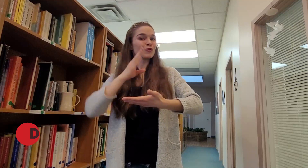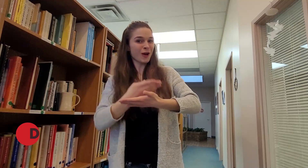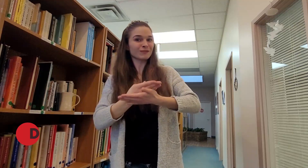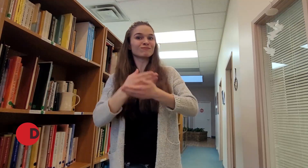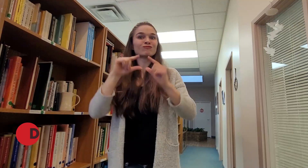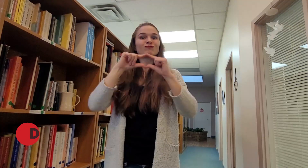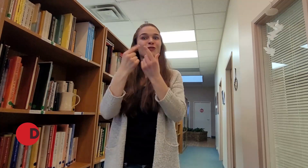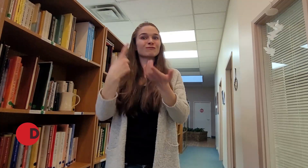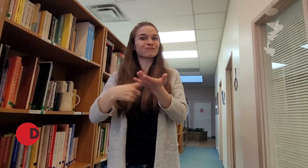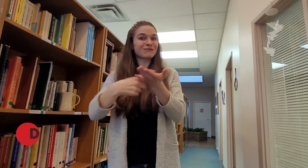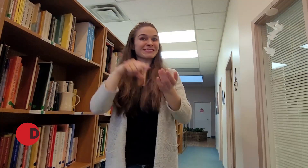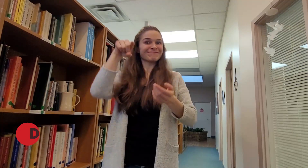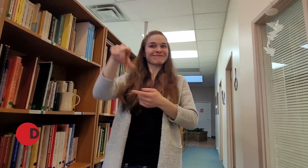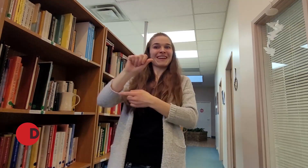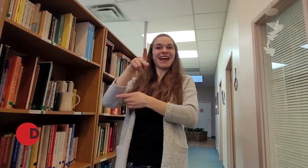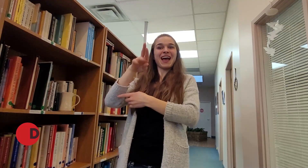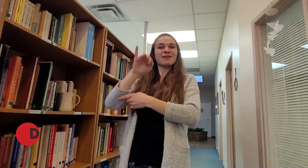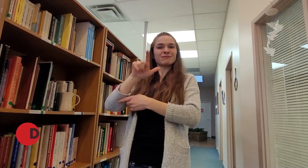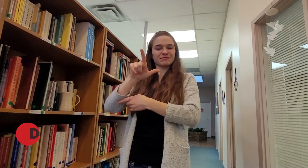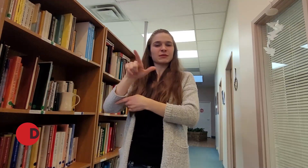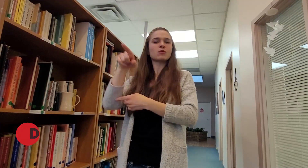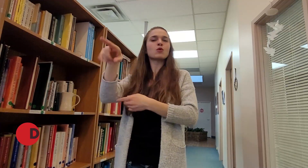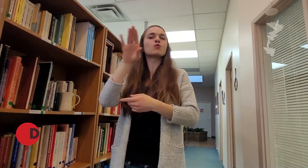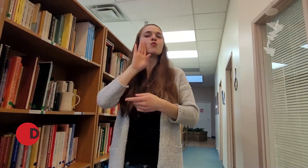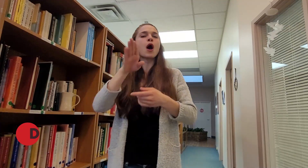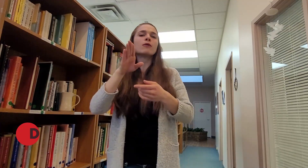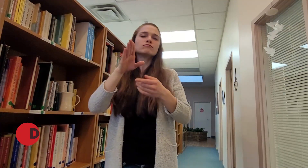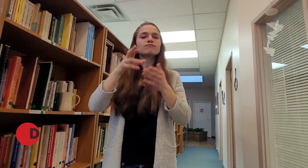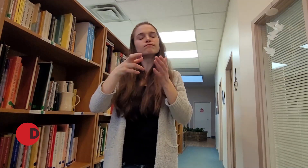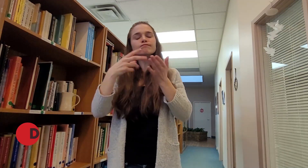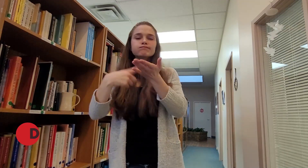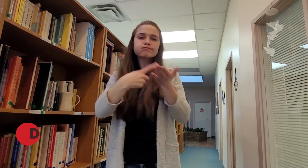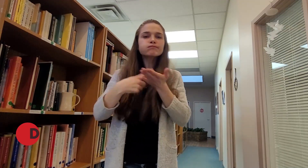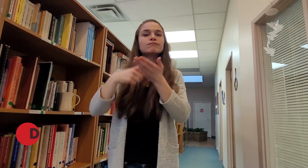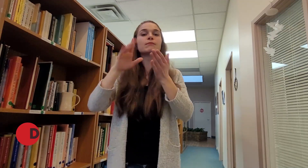in the group discussion!